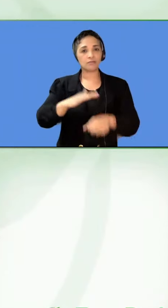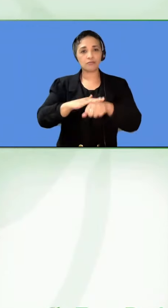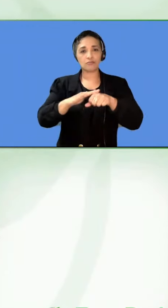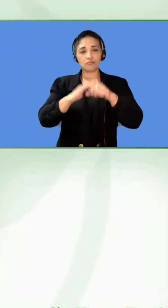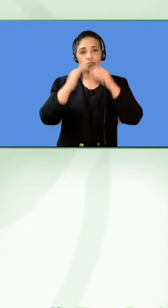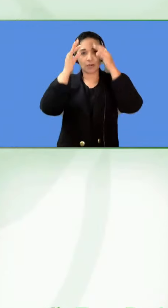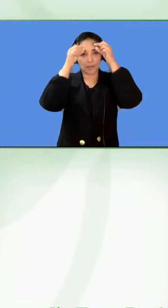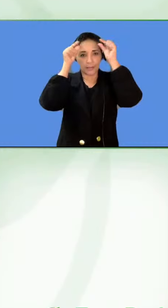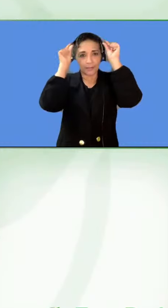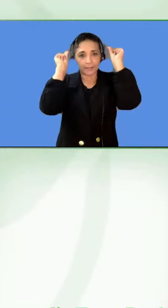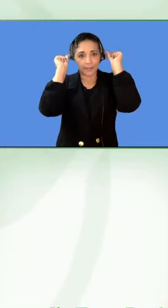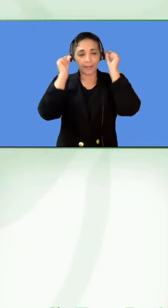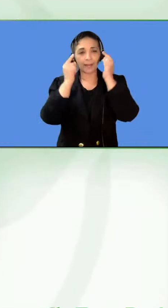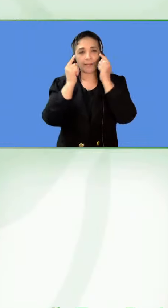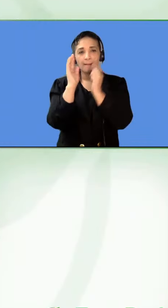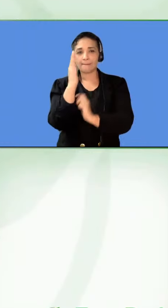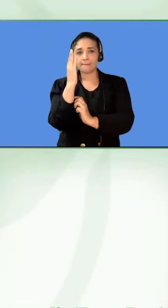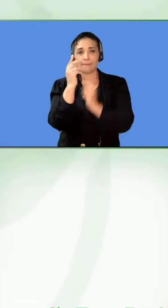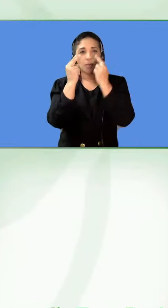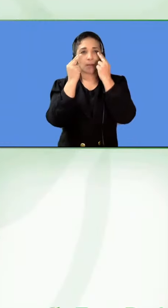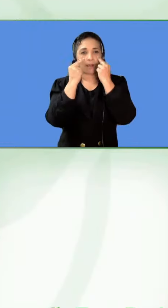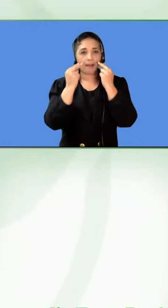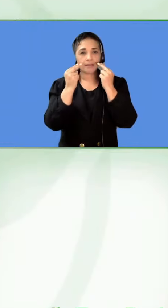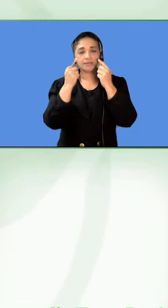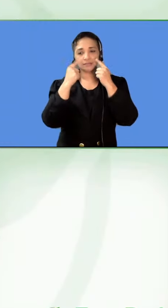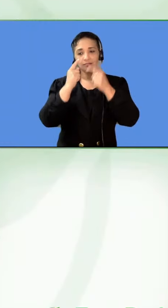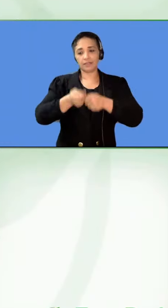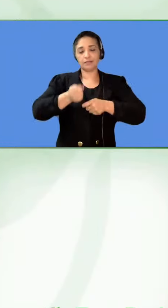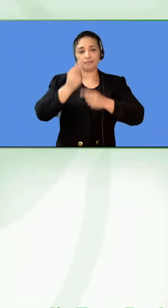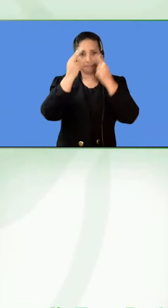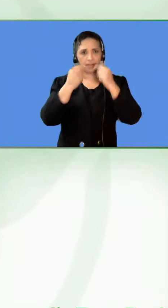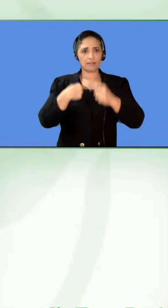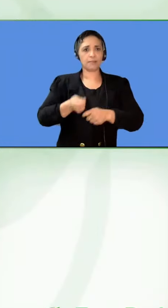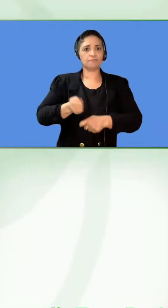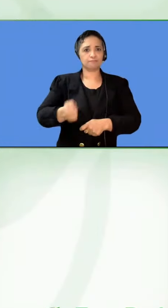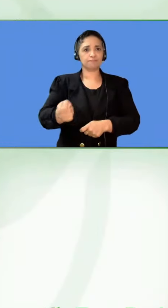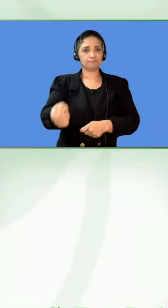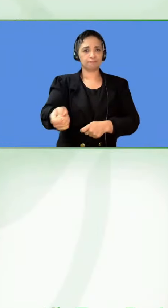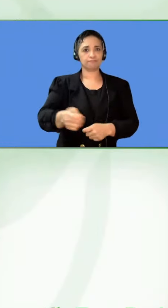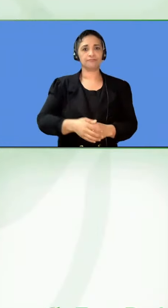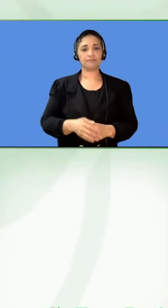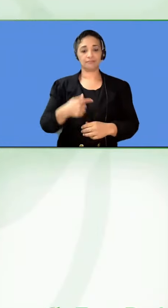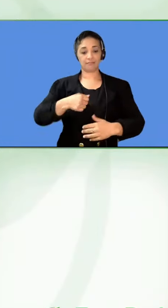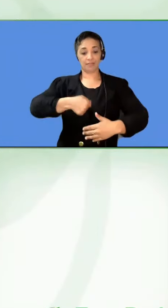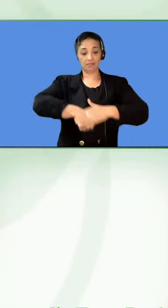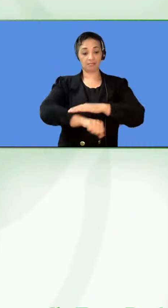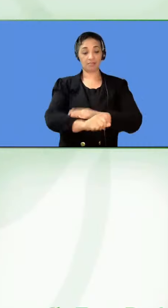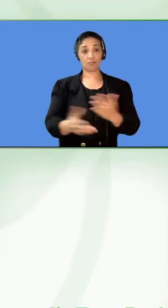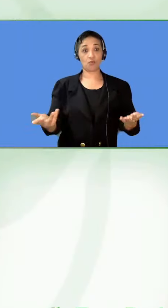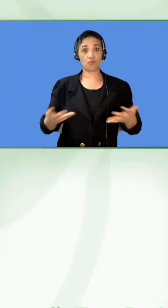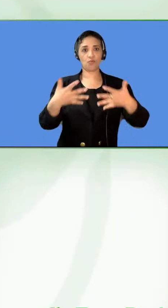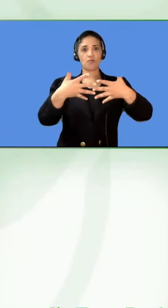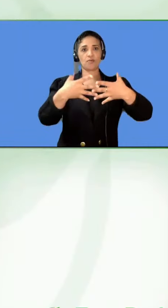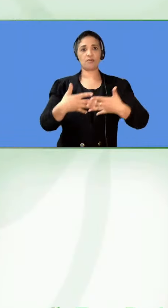and they use a white cane. I was born in the United States of America, and I attend the Minnesota State Academy for